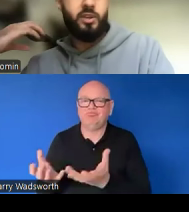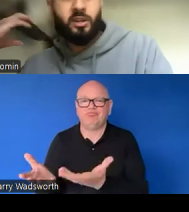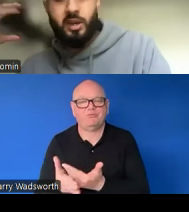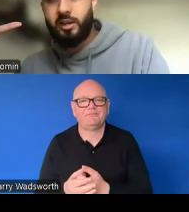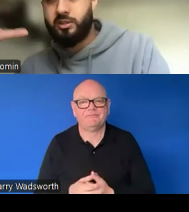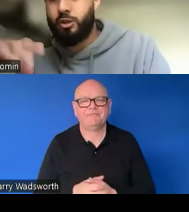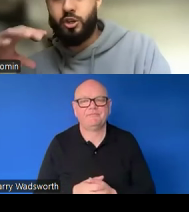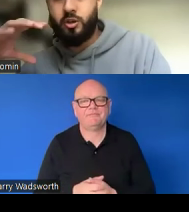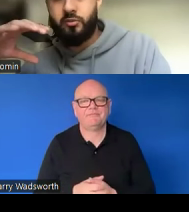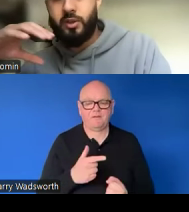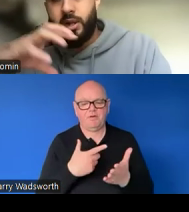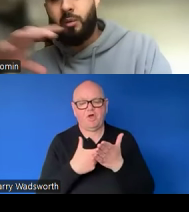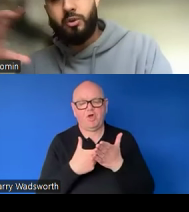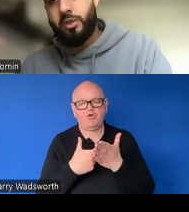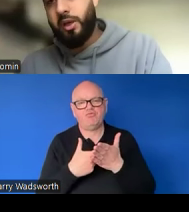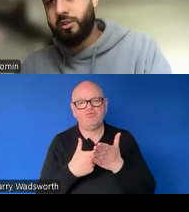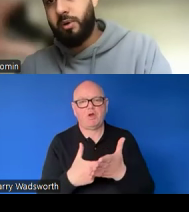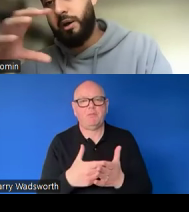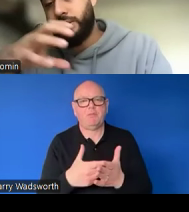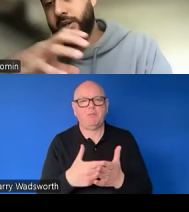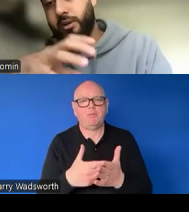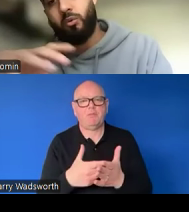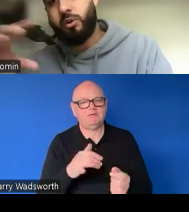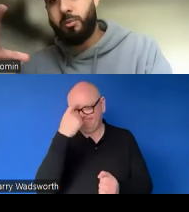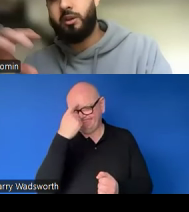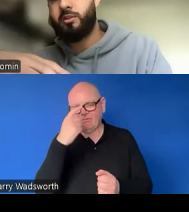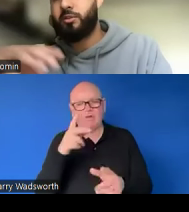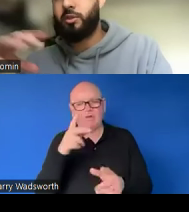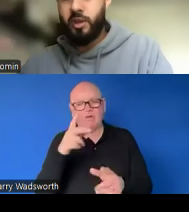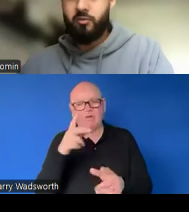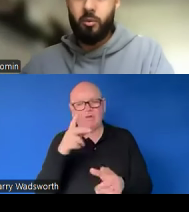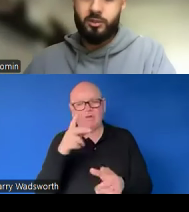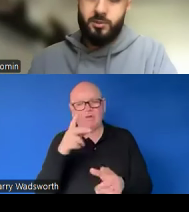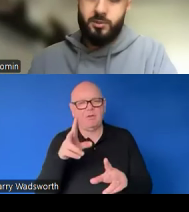in your eyes, a budget of up to £1,000 and over a period of three or four months.